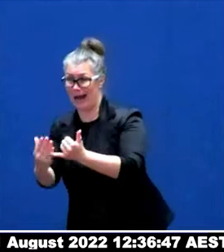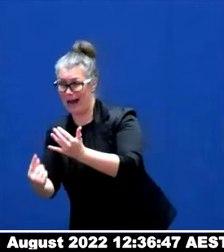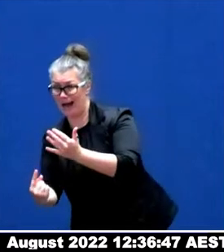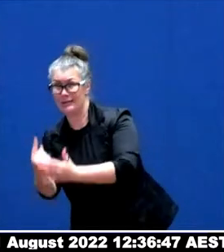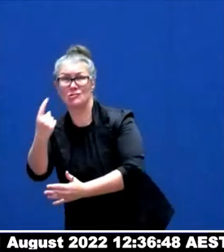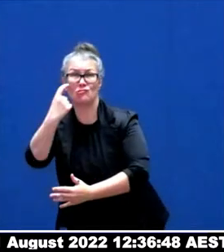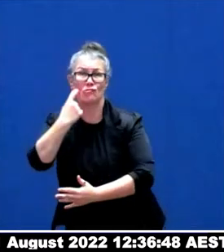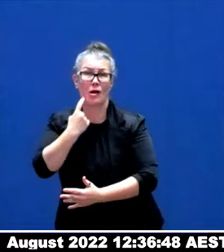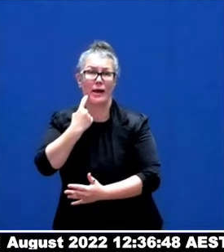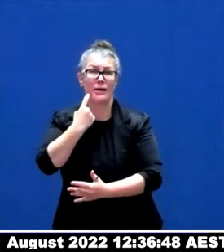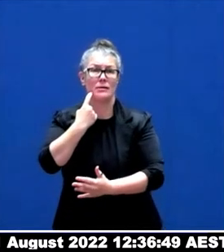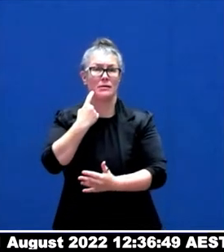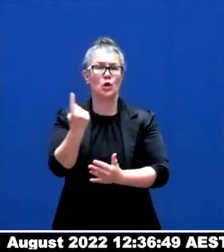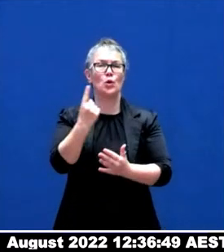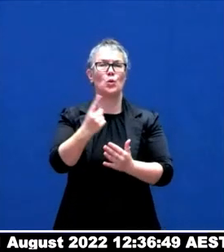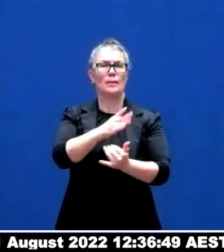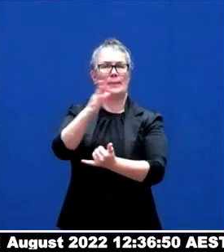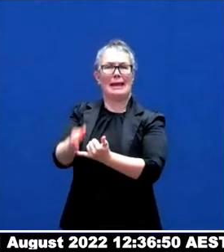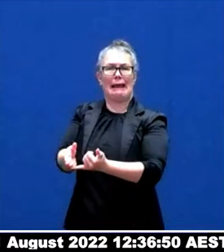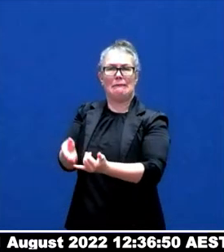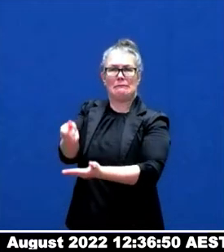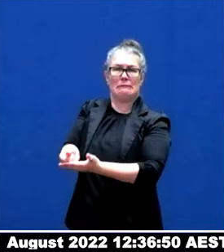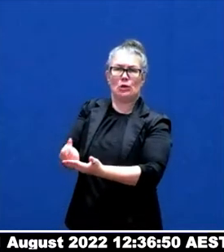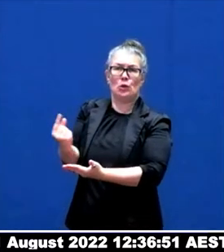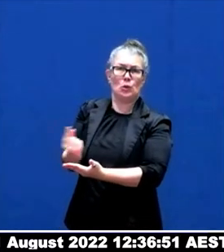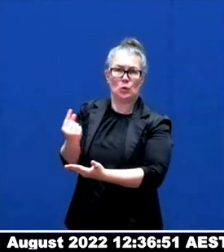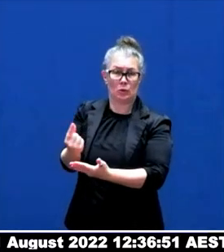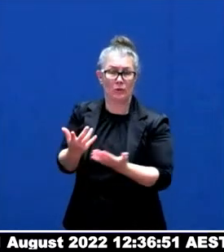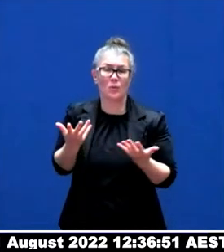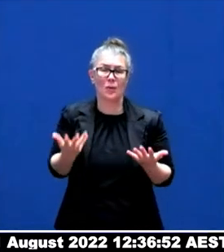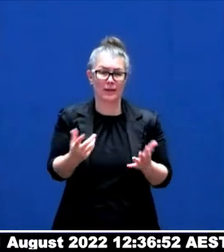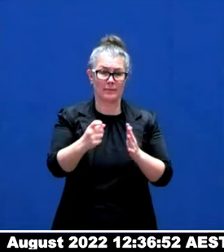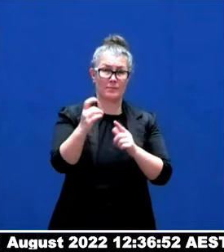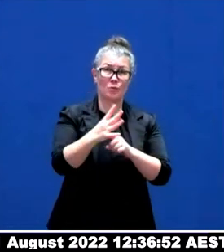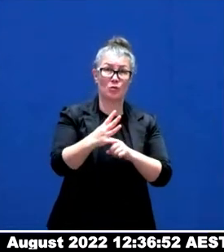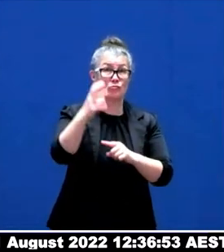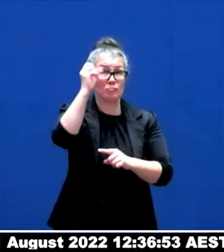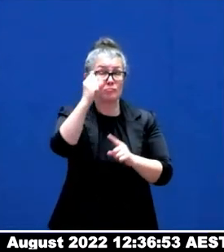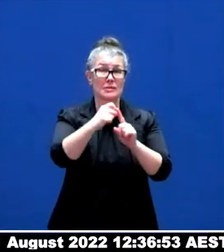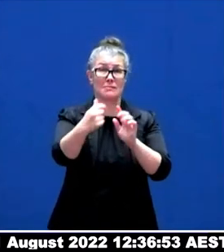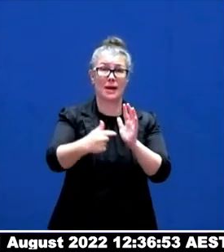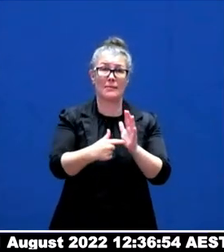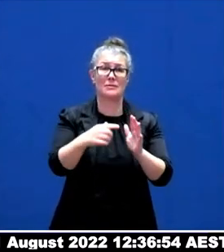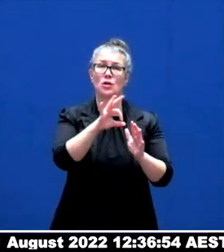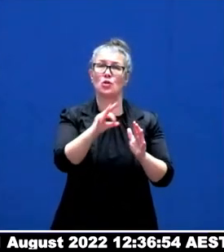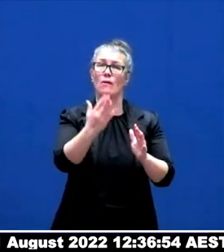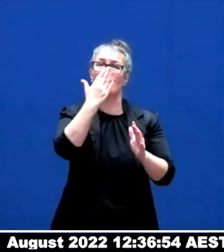I think it's probably important to remember as well that the department - because we don't provide a service delivery for people with disabilities.